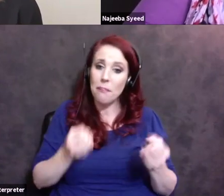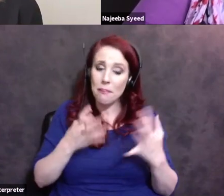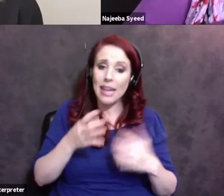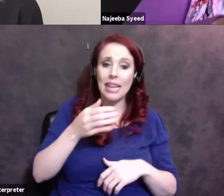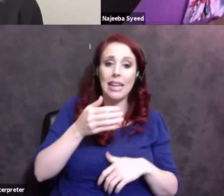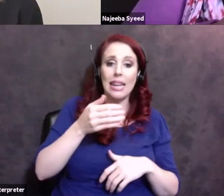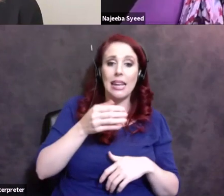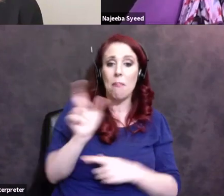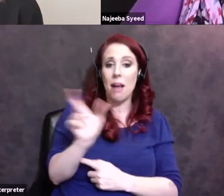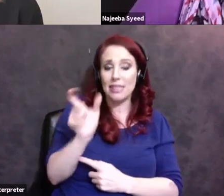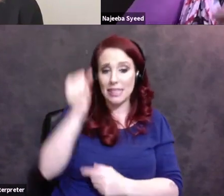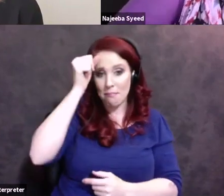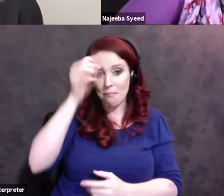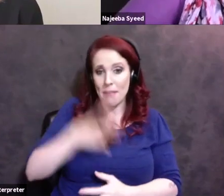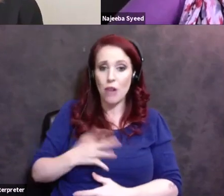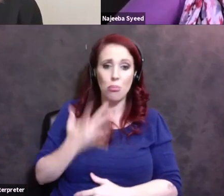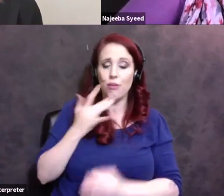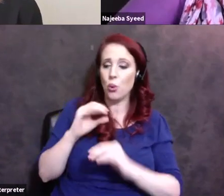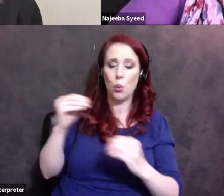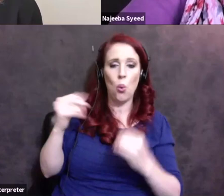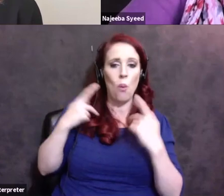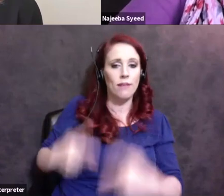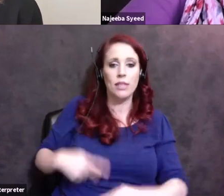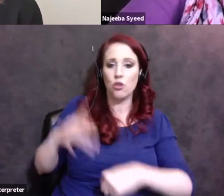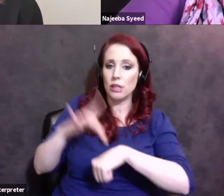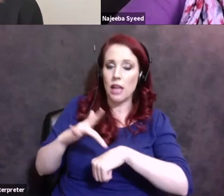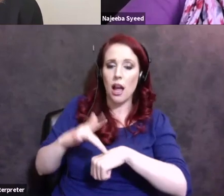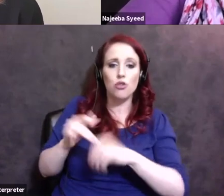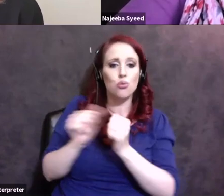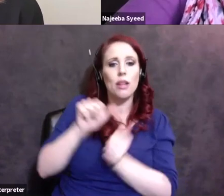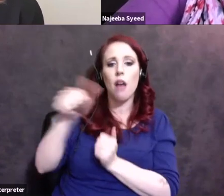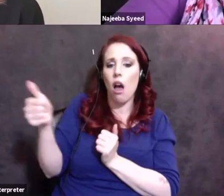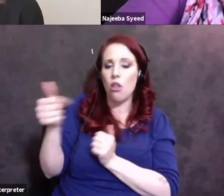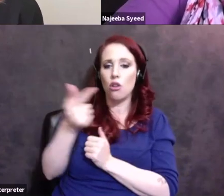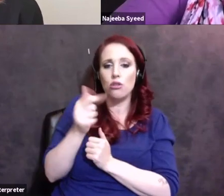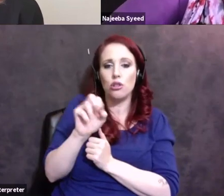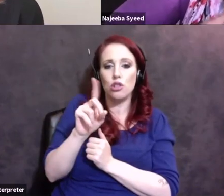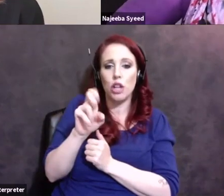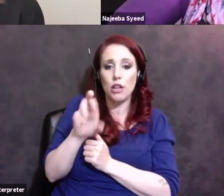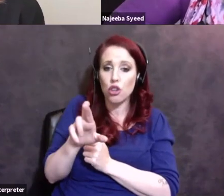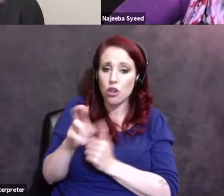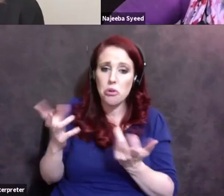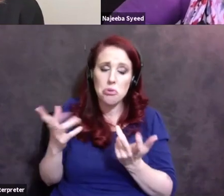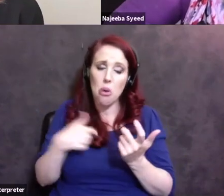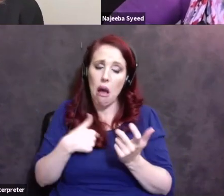to have physical contact of people of the other gender, so I would encourage us and